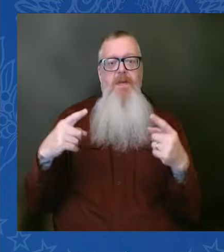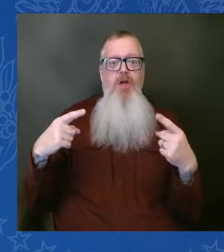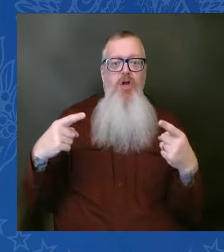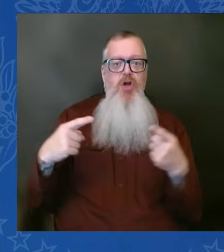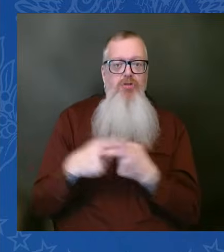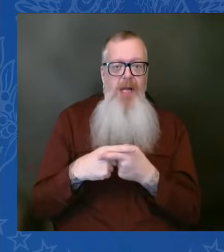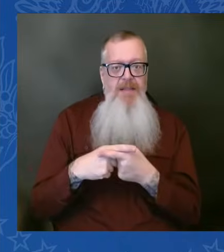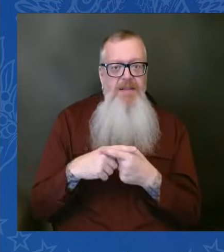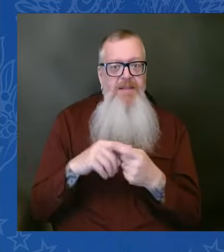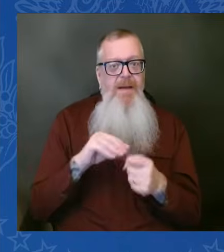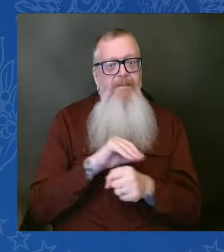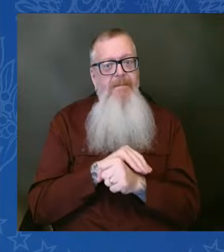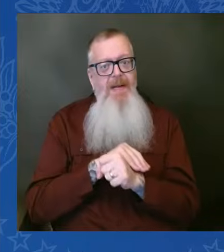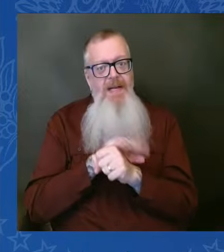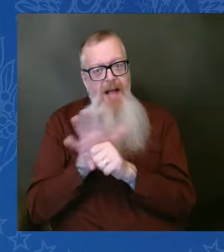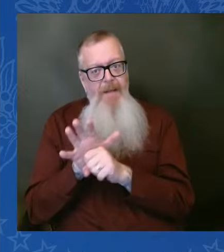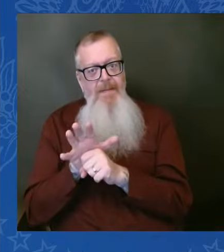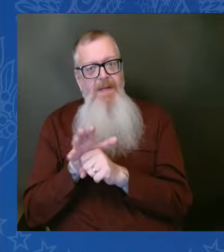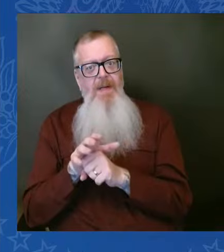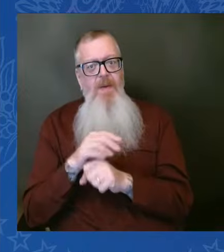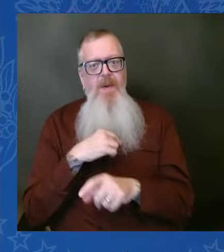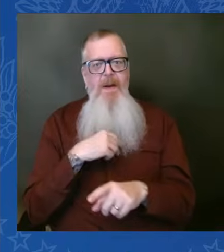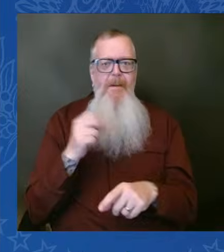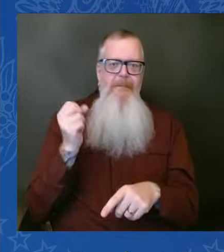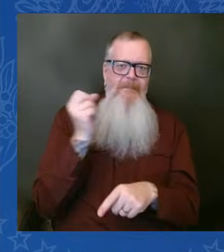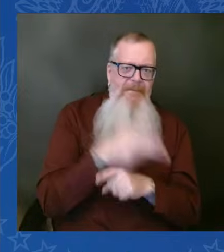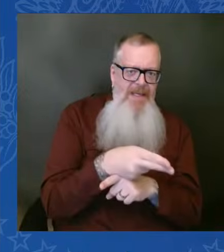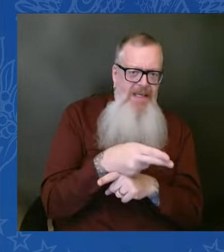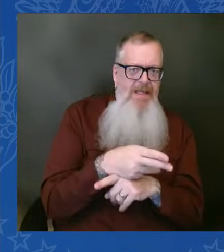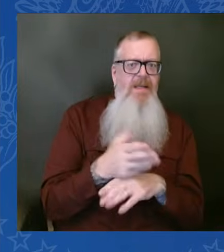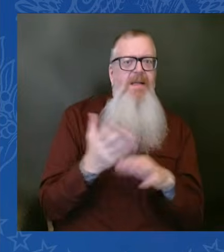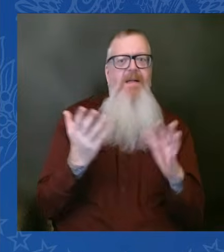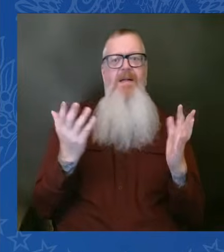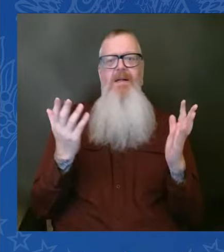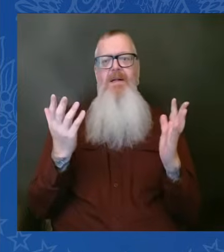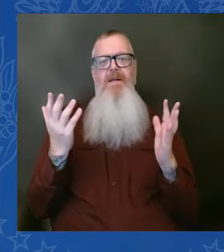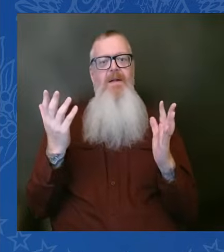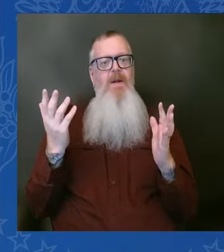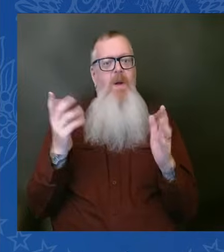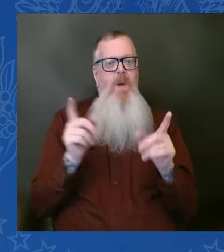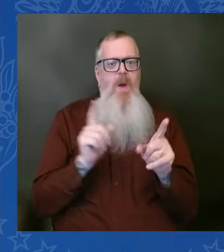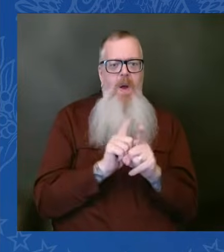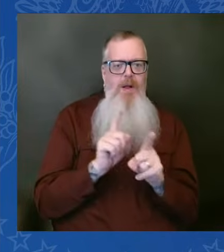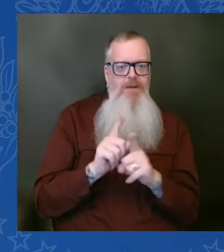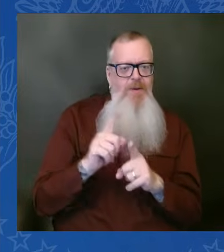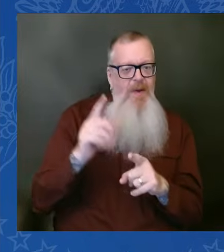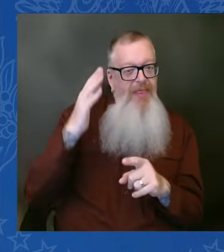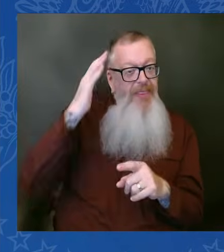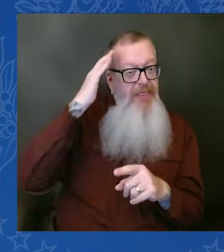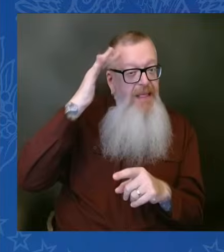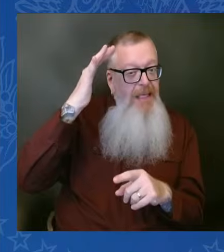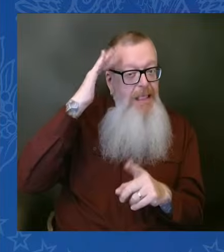that has failed this nation, in my view, for a long time -- a theory that led to fewer jobs, less economic growth, and bigger deficits.